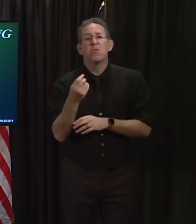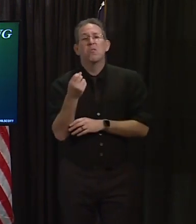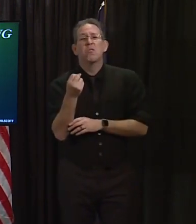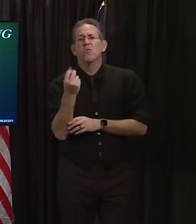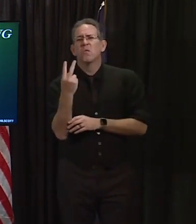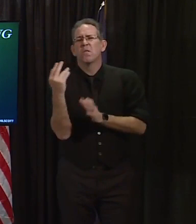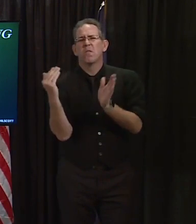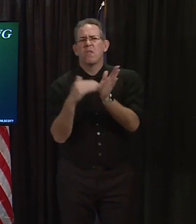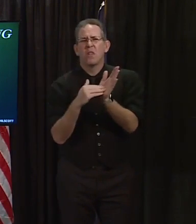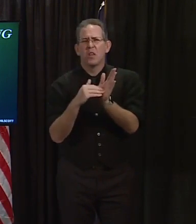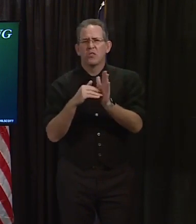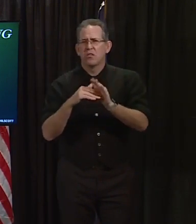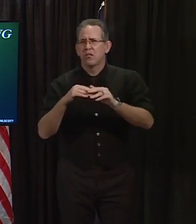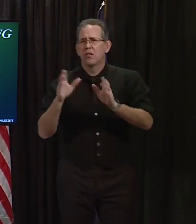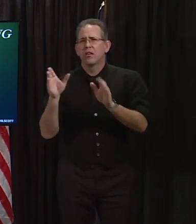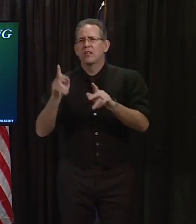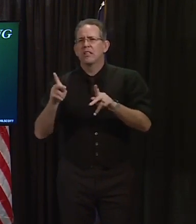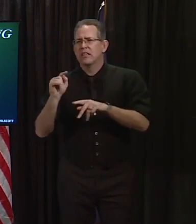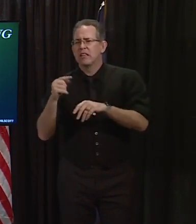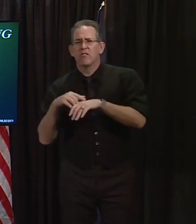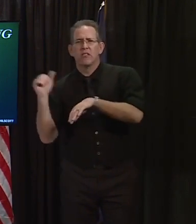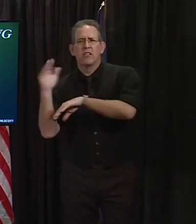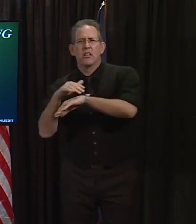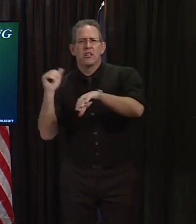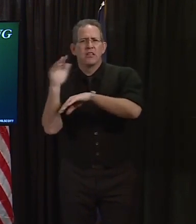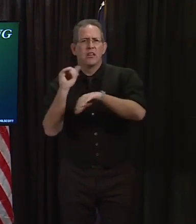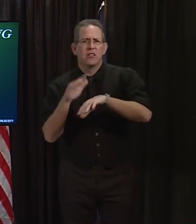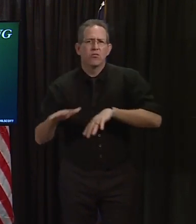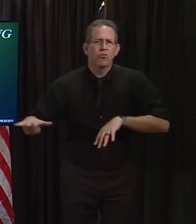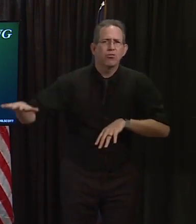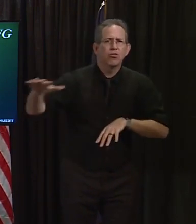are also distributing nearly 50,000 masks to these programs.